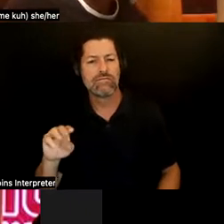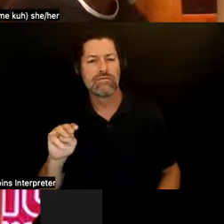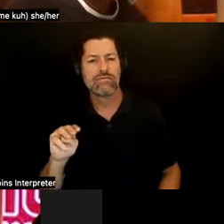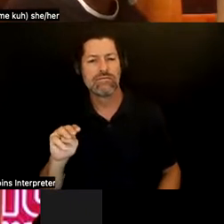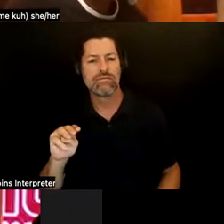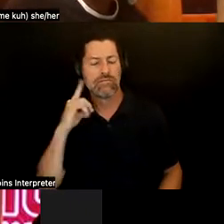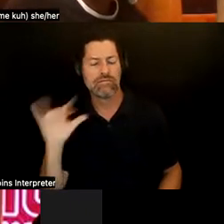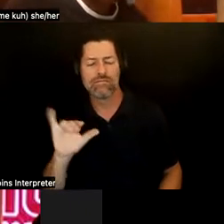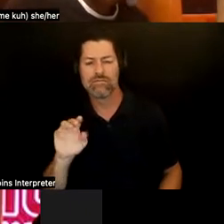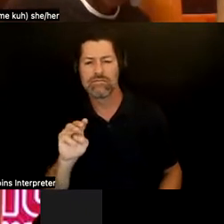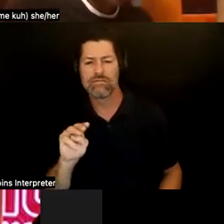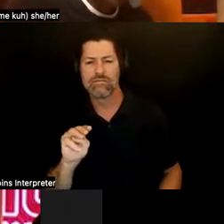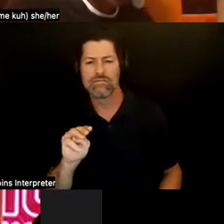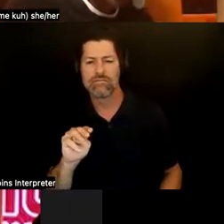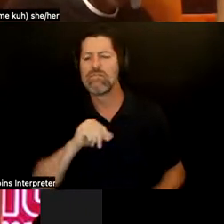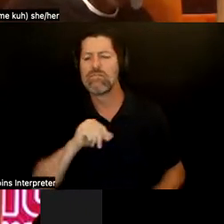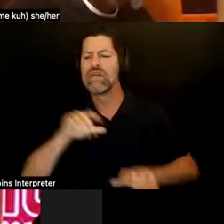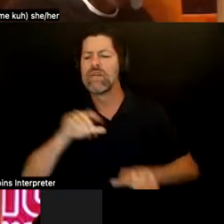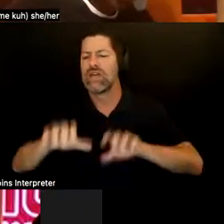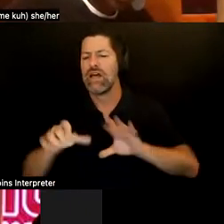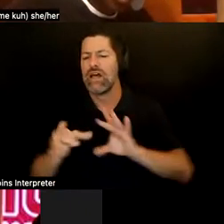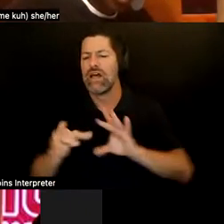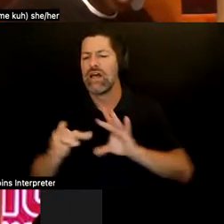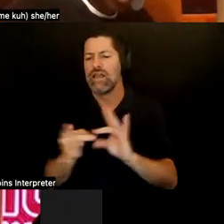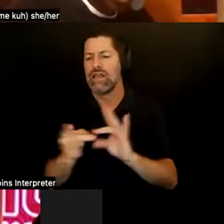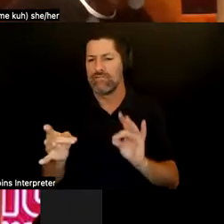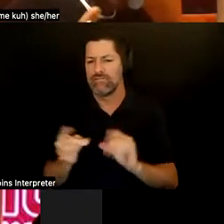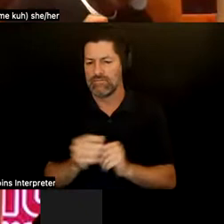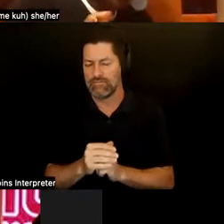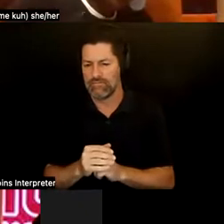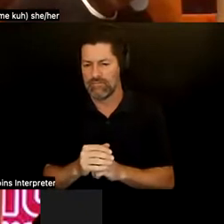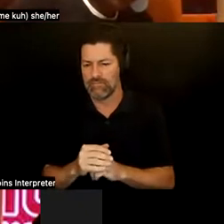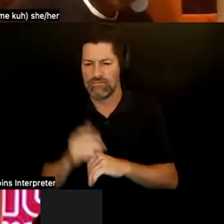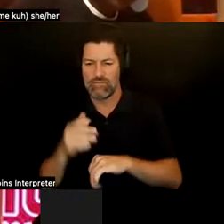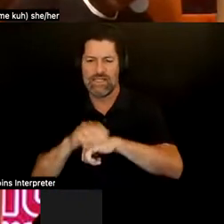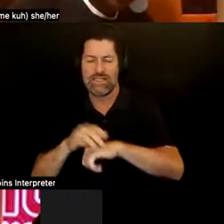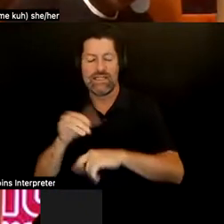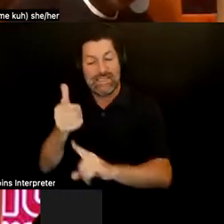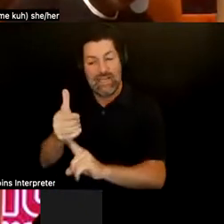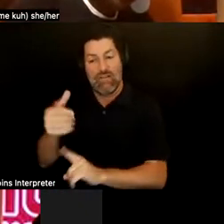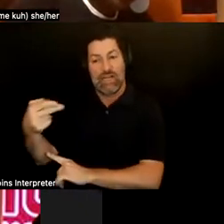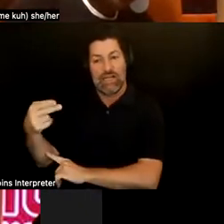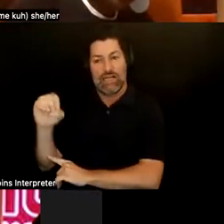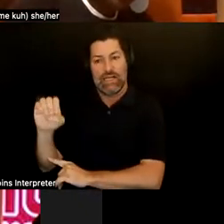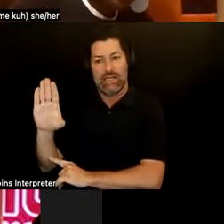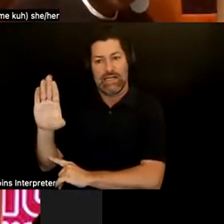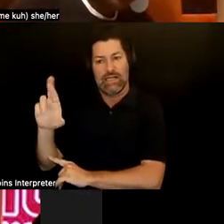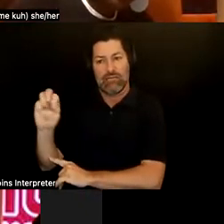20:16:13 I'll put it in the chat the way that we would write it in English. 20:16:16 Of course it's a hebrew word but meats Ryan.